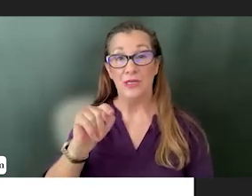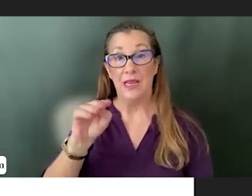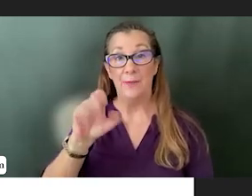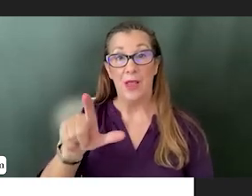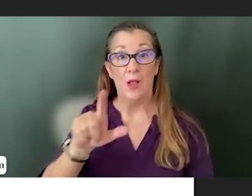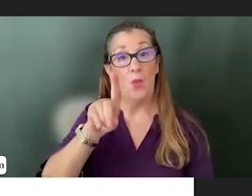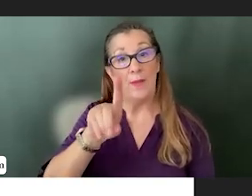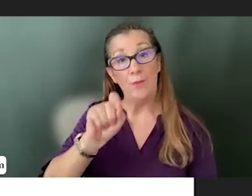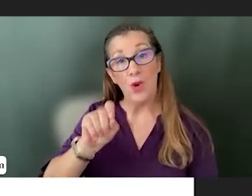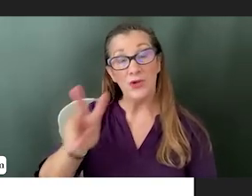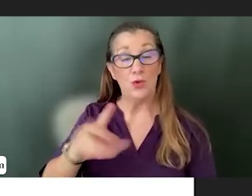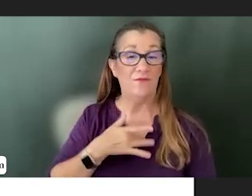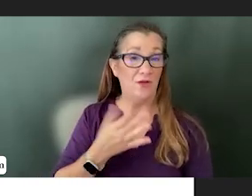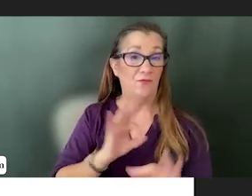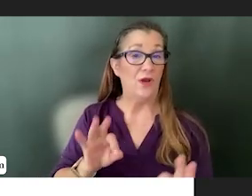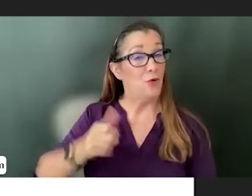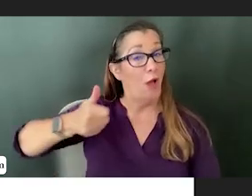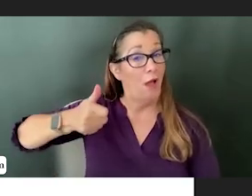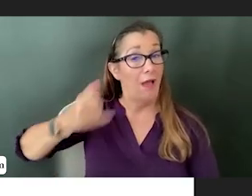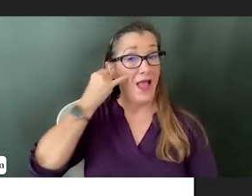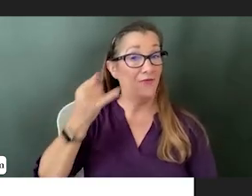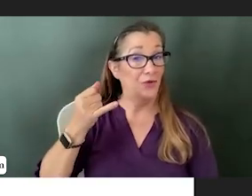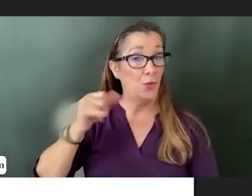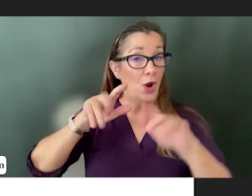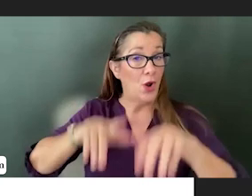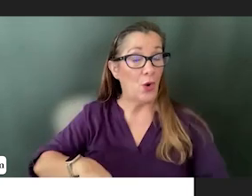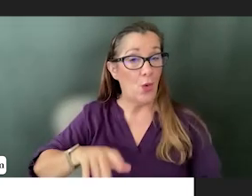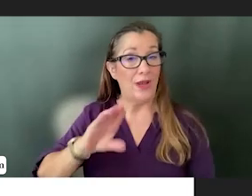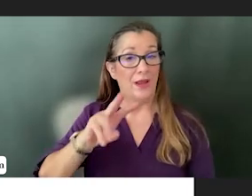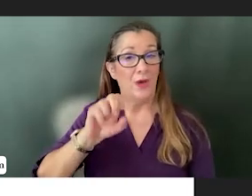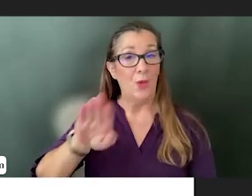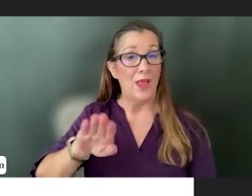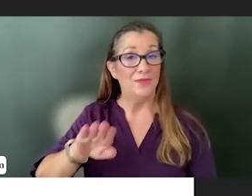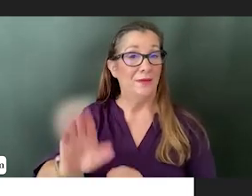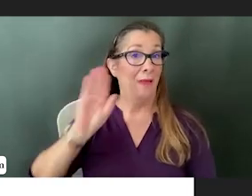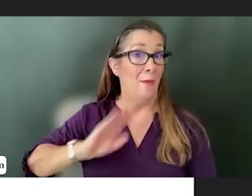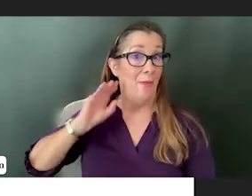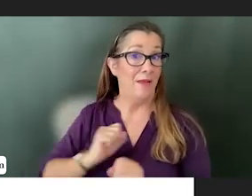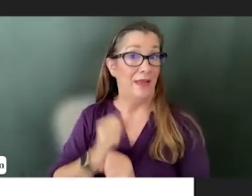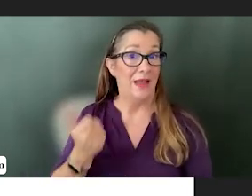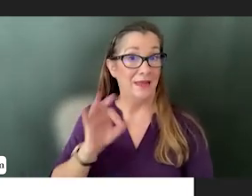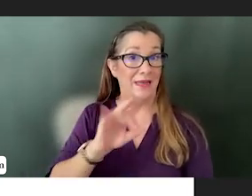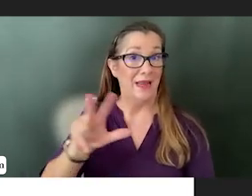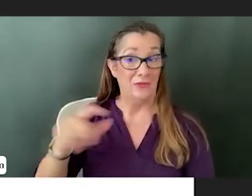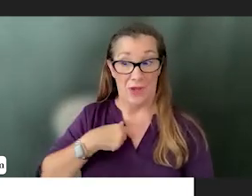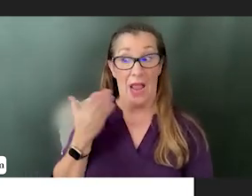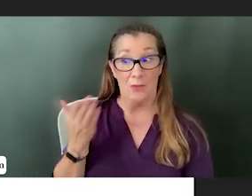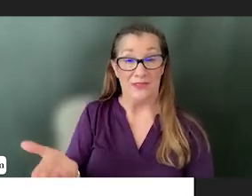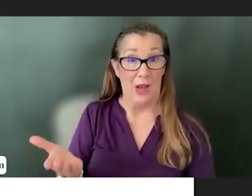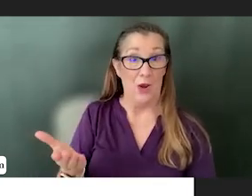Um, feel free to give a thumbs up if you were coding websites in 1993. Um, I was there back in the good old days.